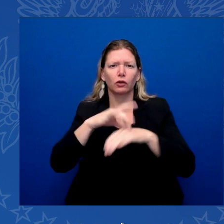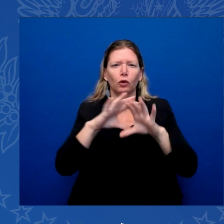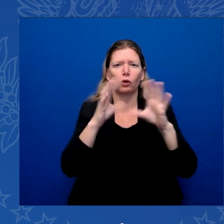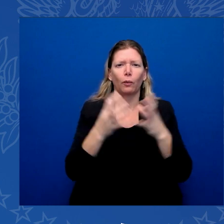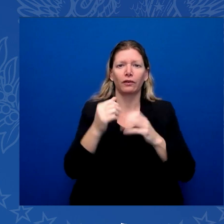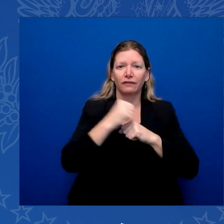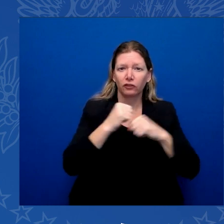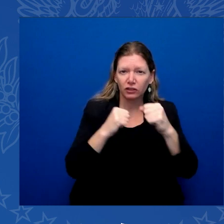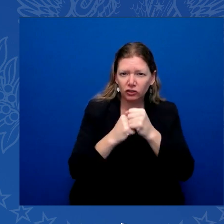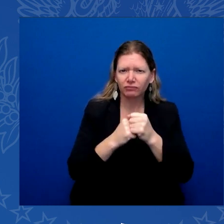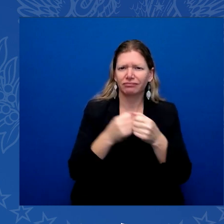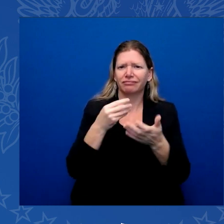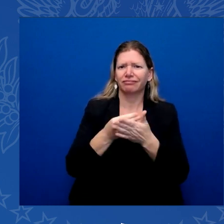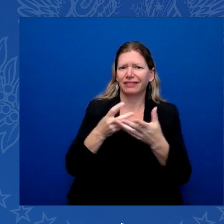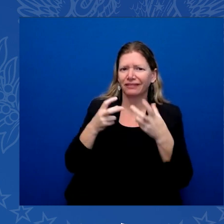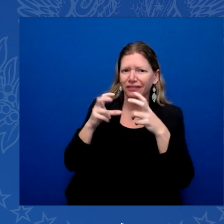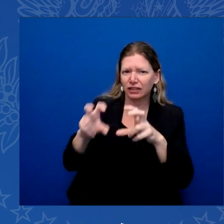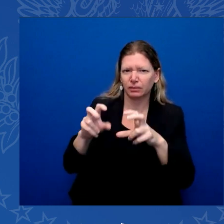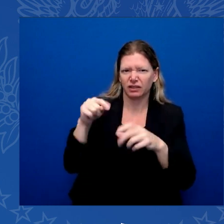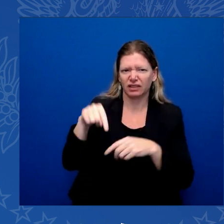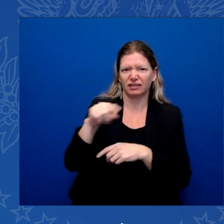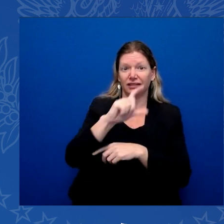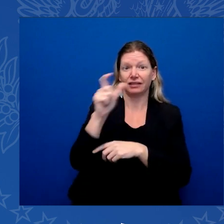Thank you. Thank you to everybody.